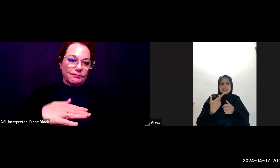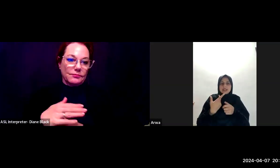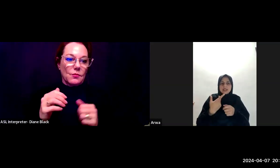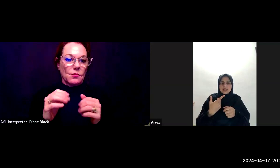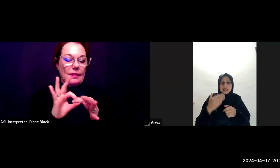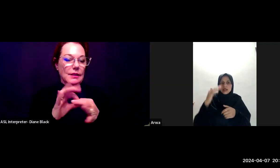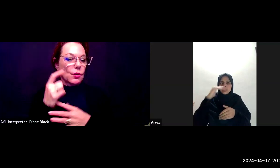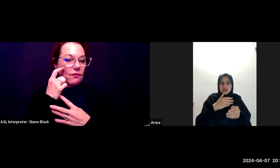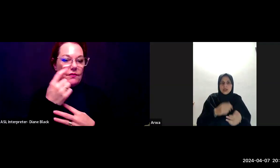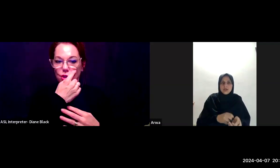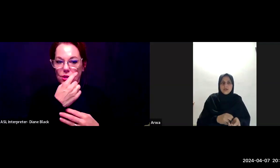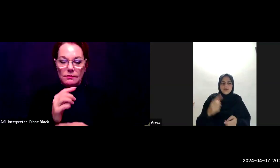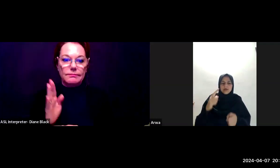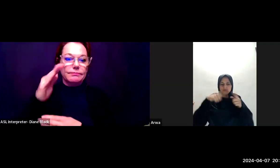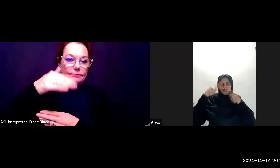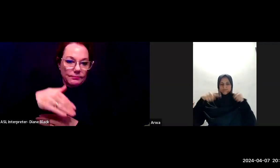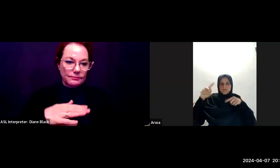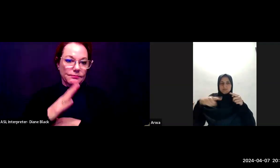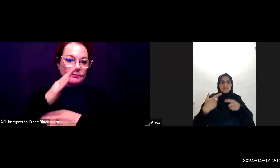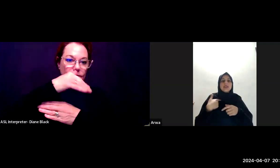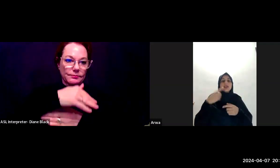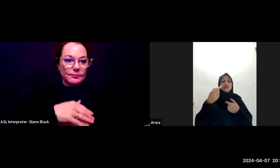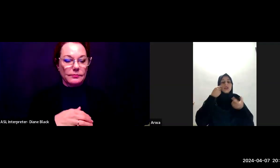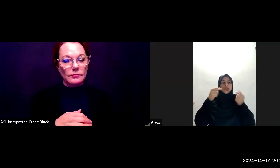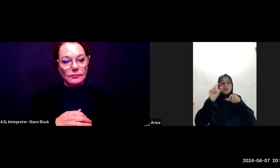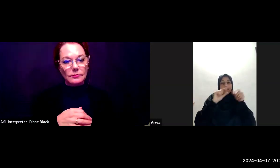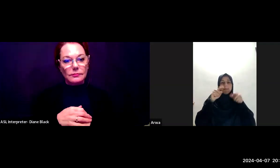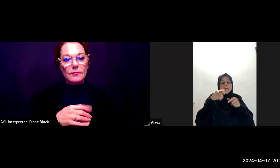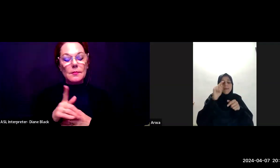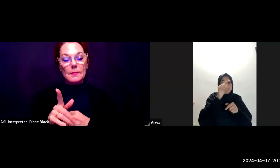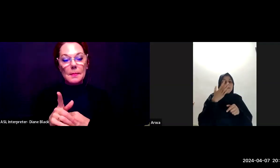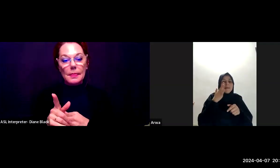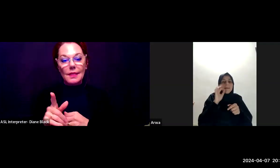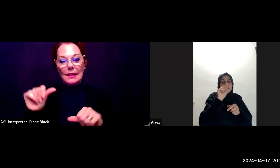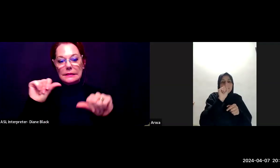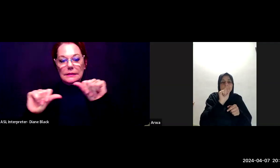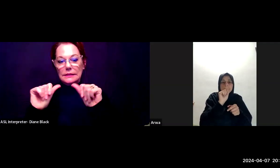and again uh scientifically talking about it they say that there are some growth factors